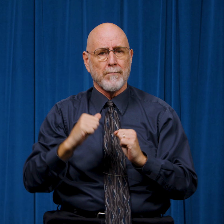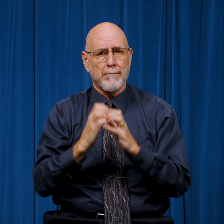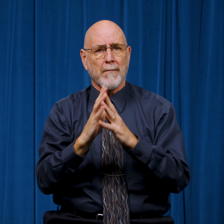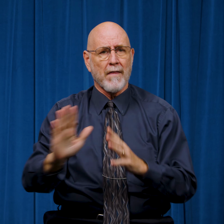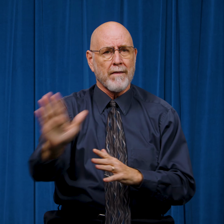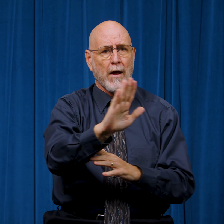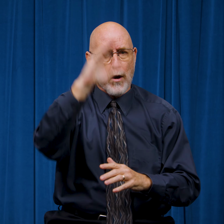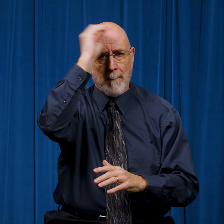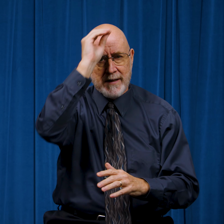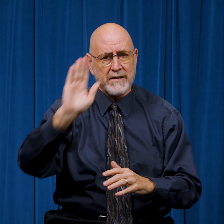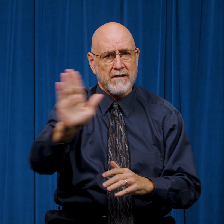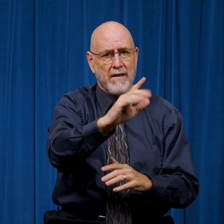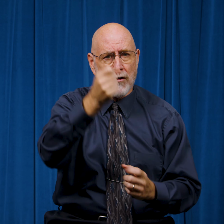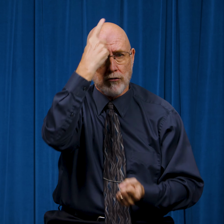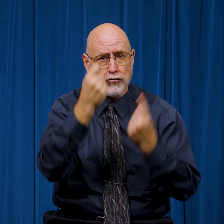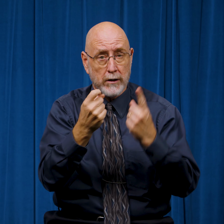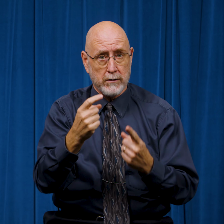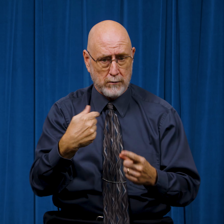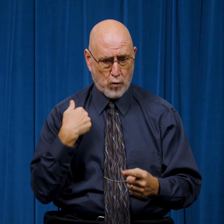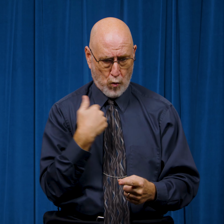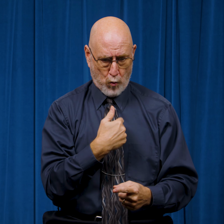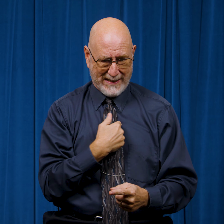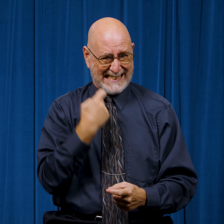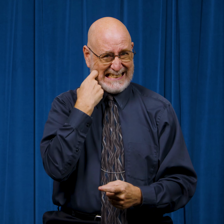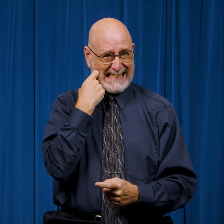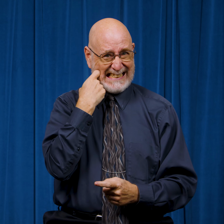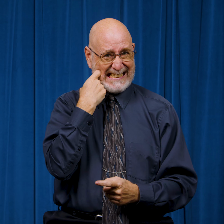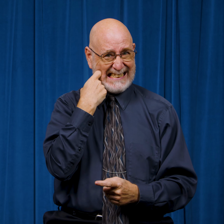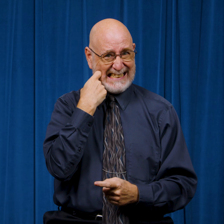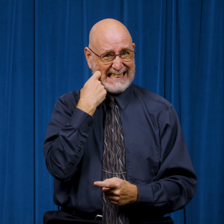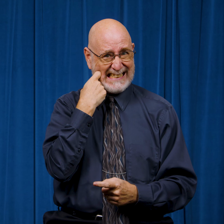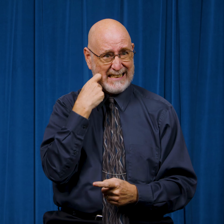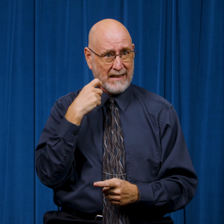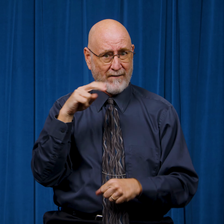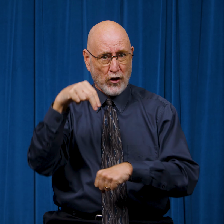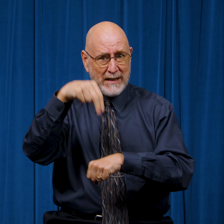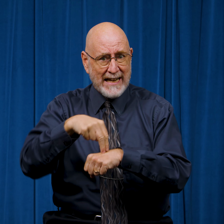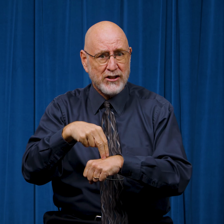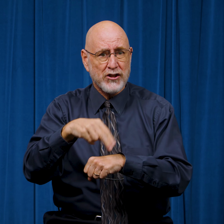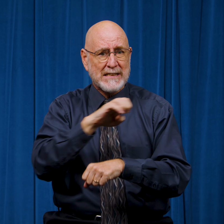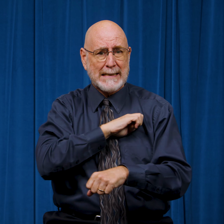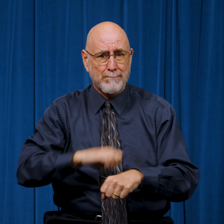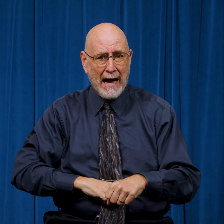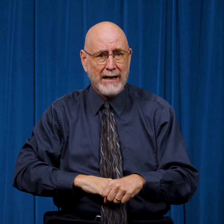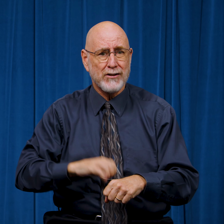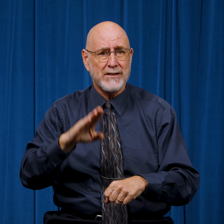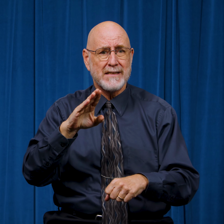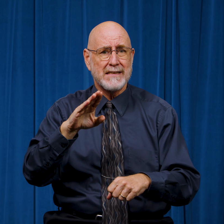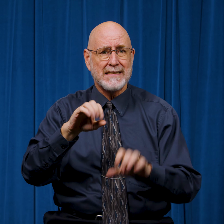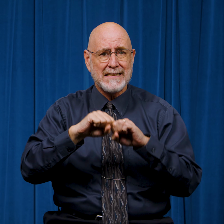Well, if we think about how we have done the same thing for nations and empires and civilizations of past history,